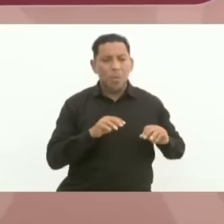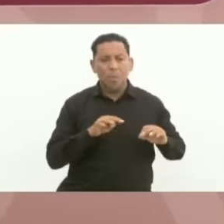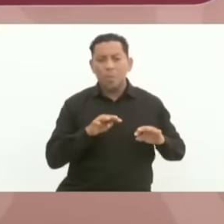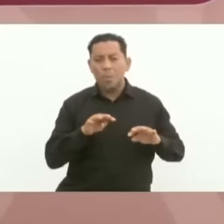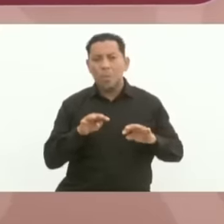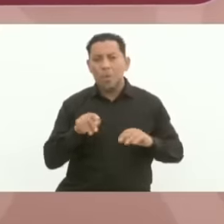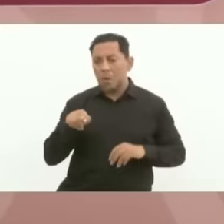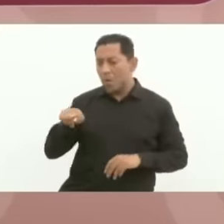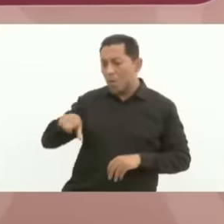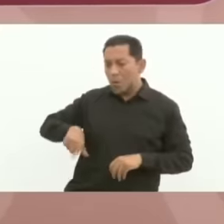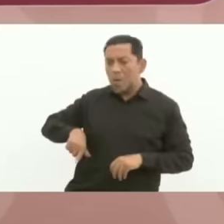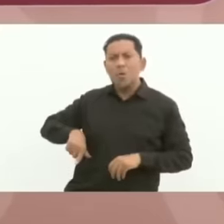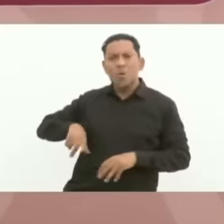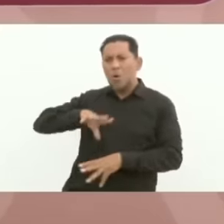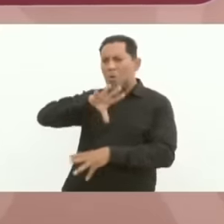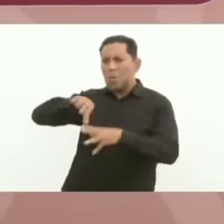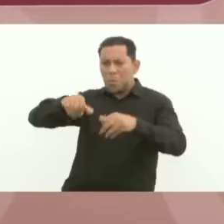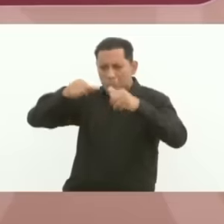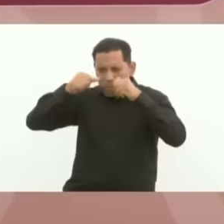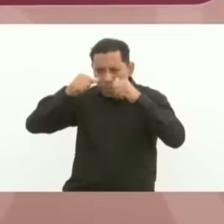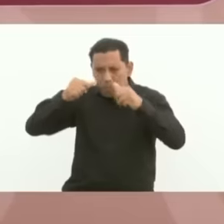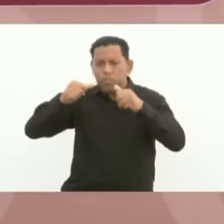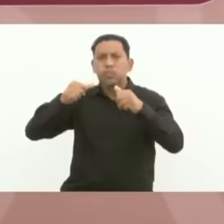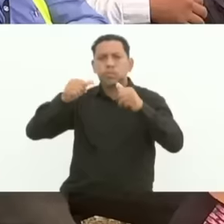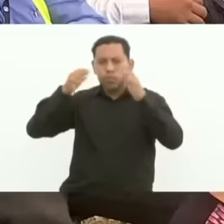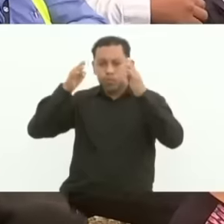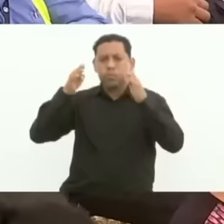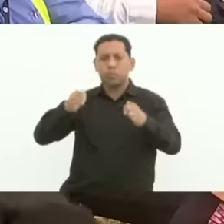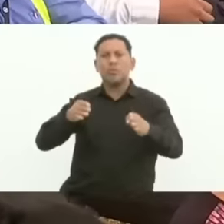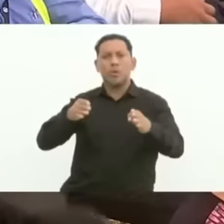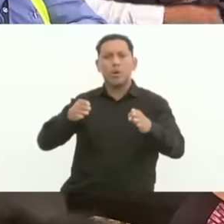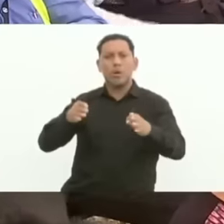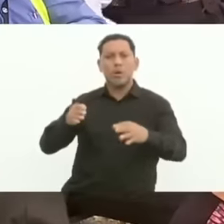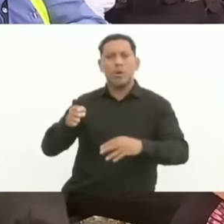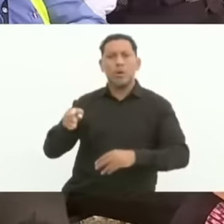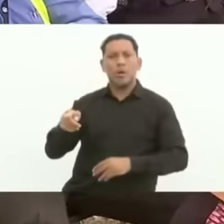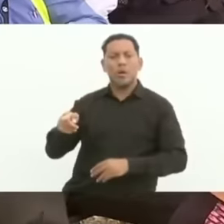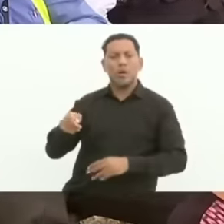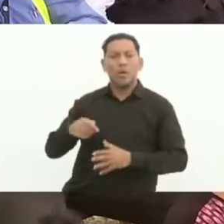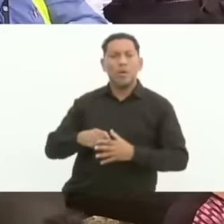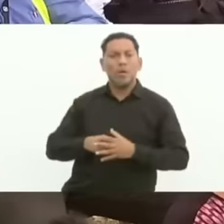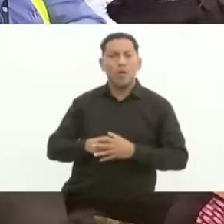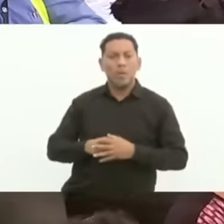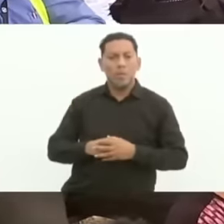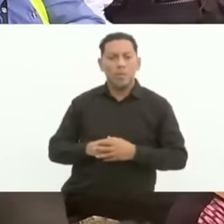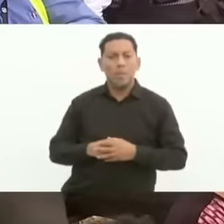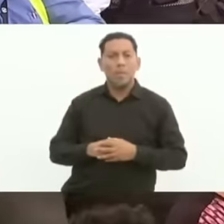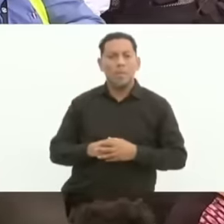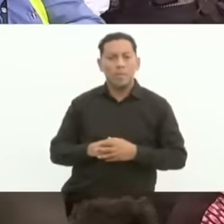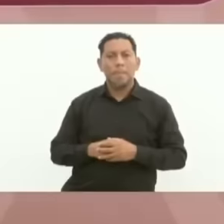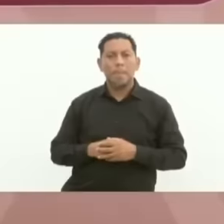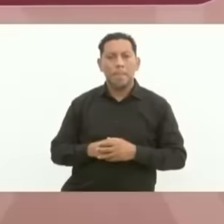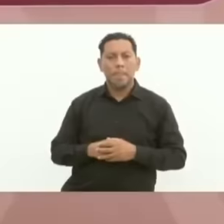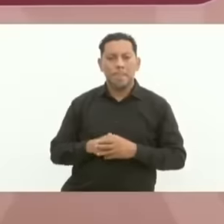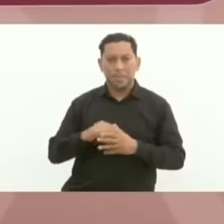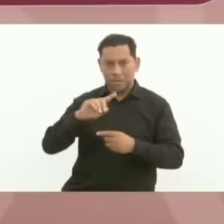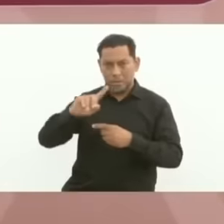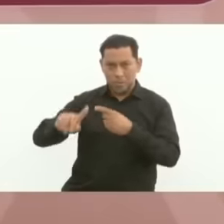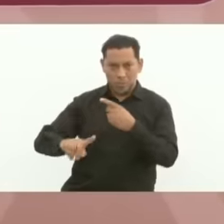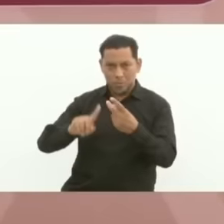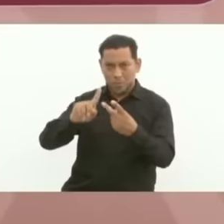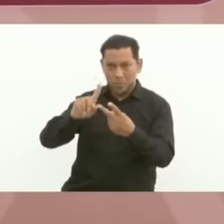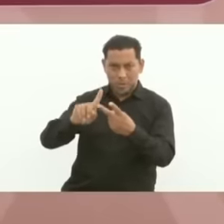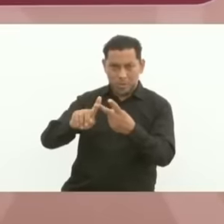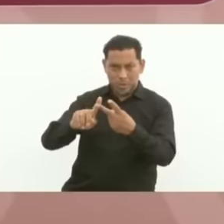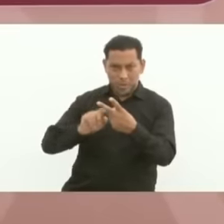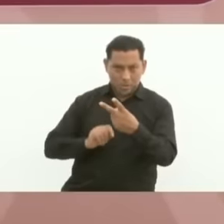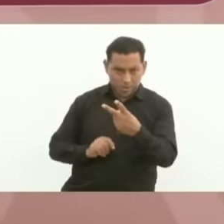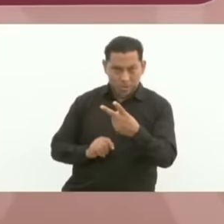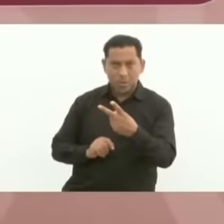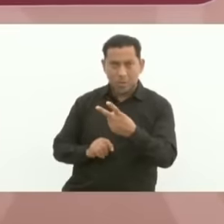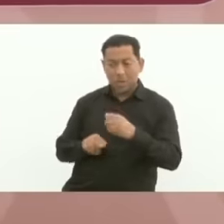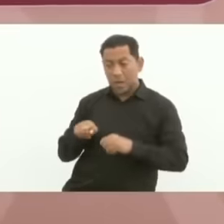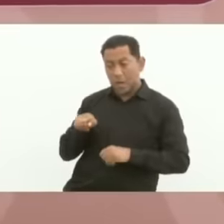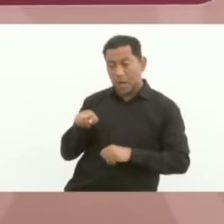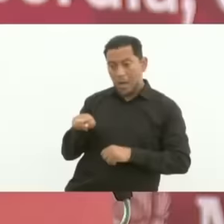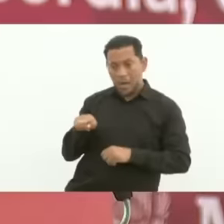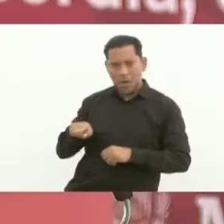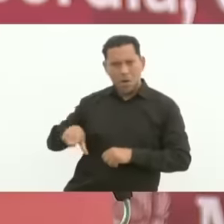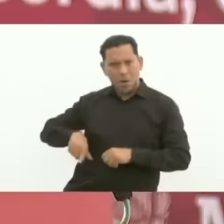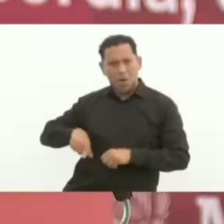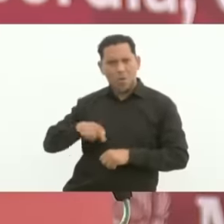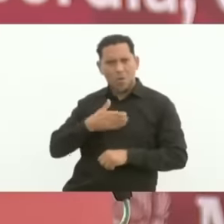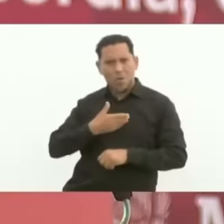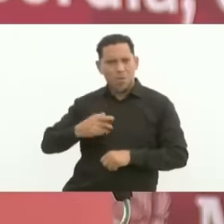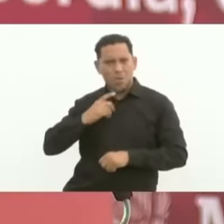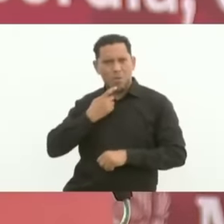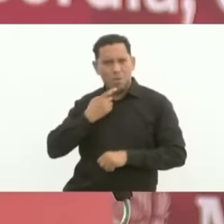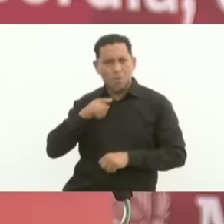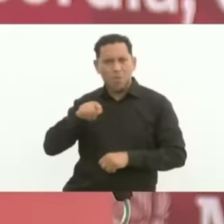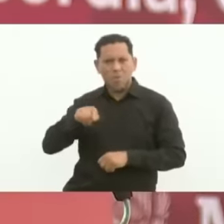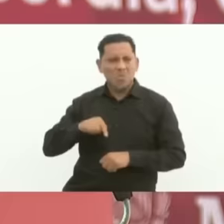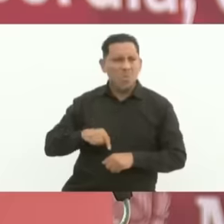nation. The second thing is that has eradicated corruption, privileges and without increasing